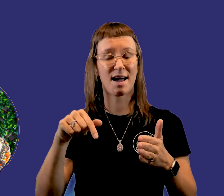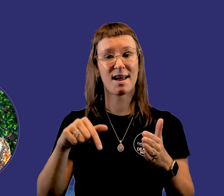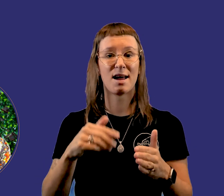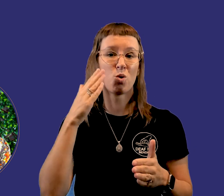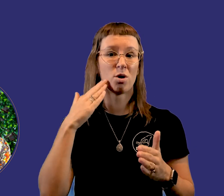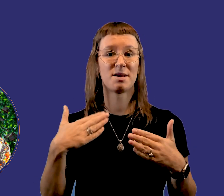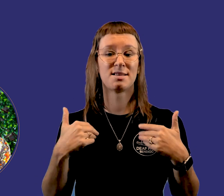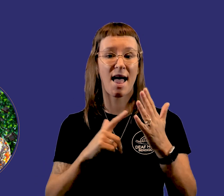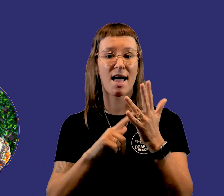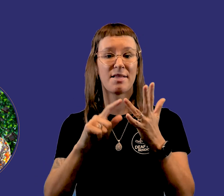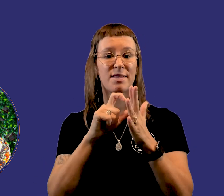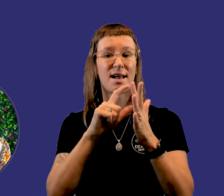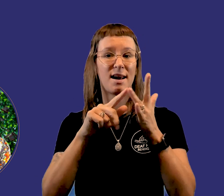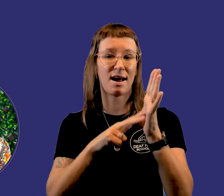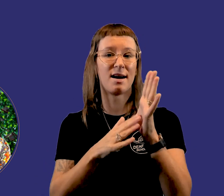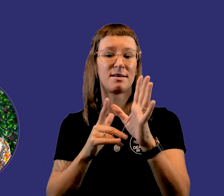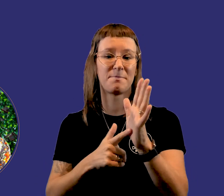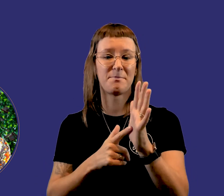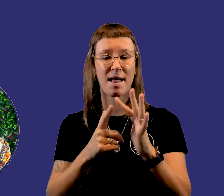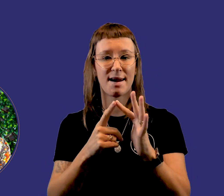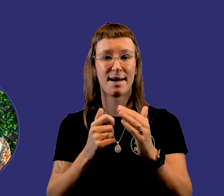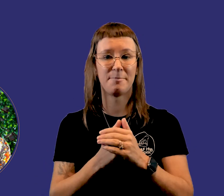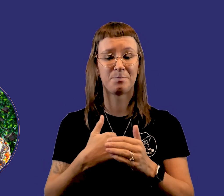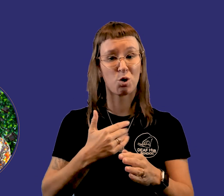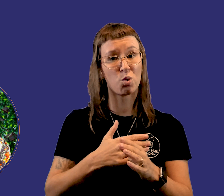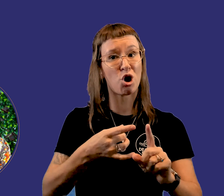work in the area of sexual and reproductive health and I'm passionate about equipping people with